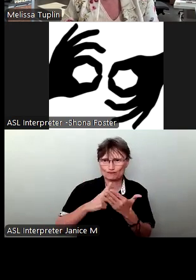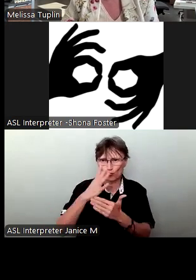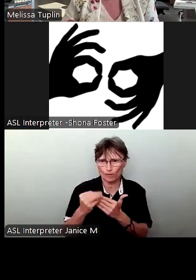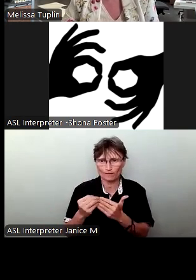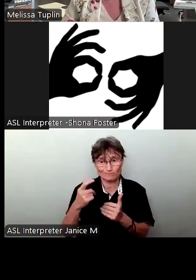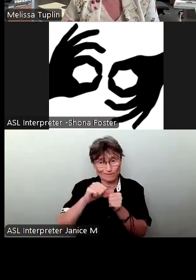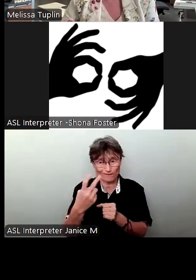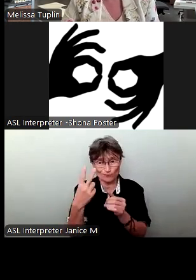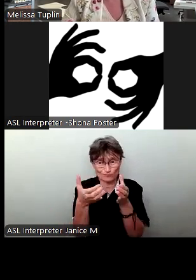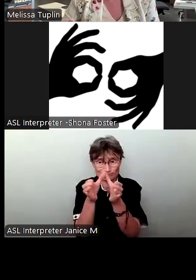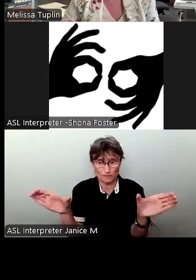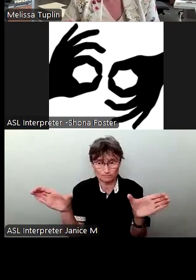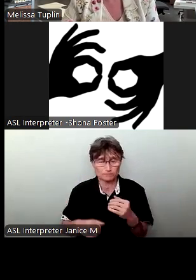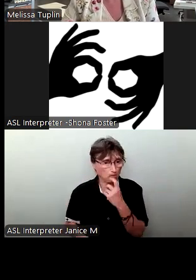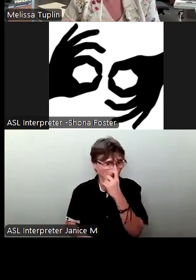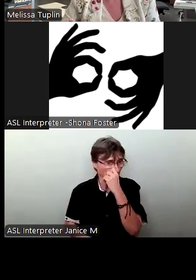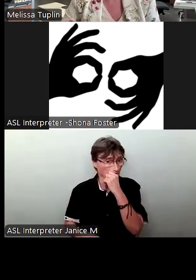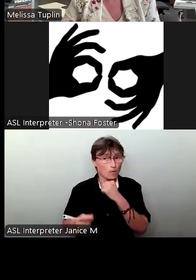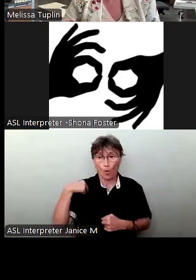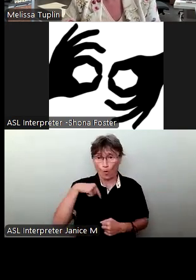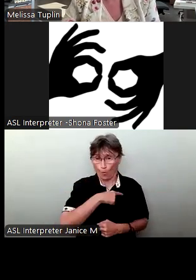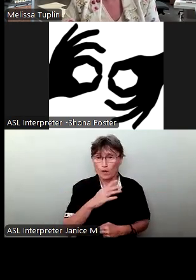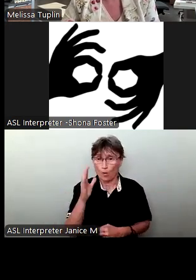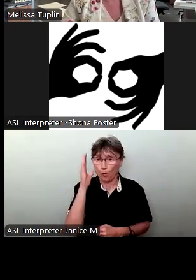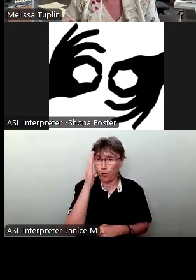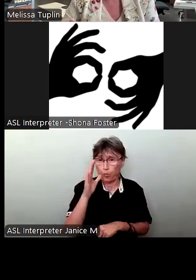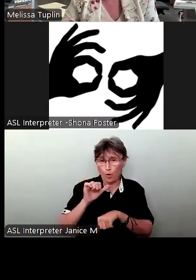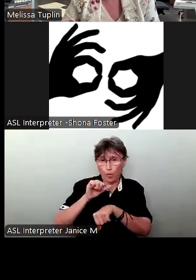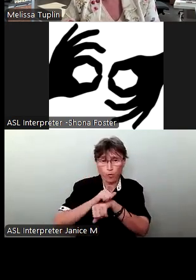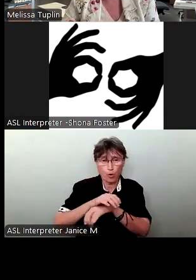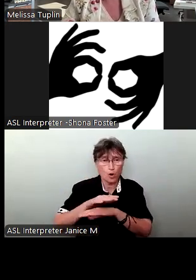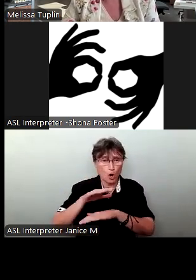We are going to be working to turn these letters of intent around and notify you